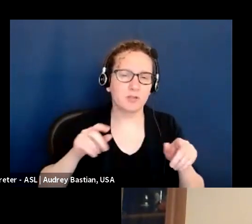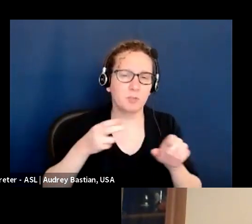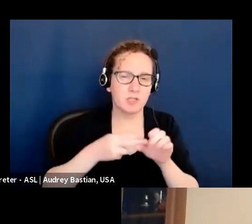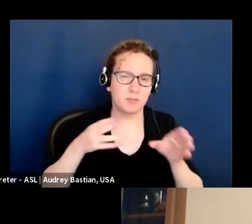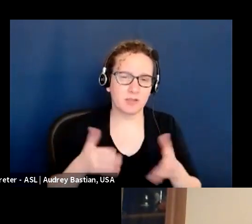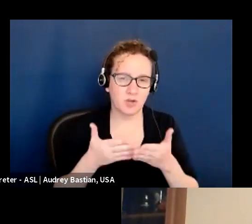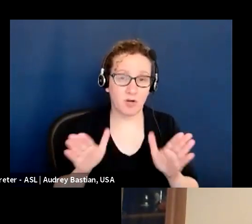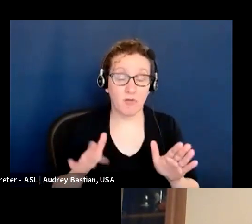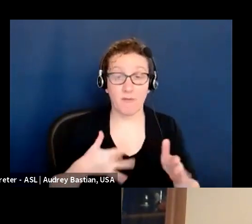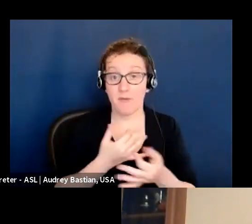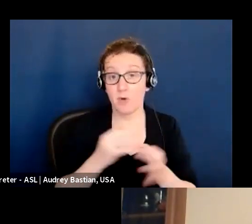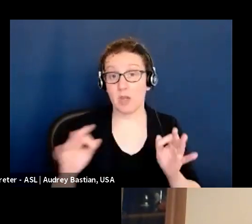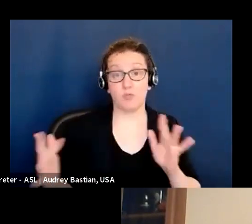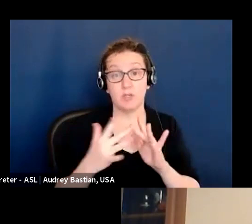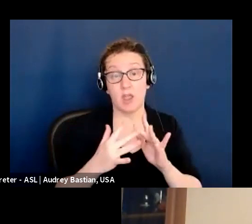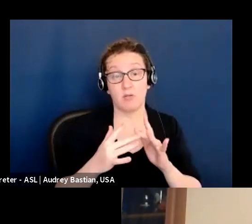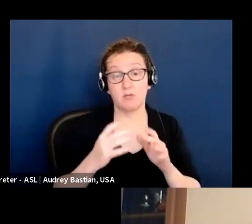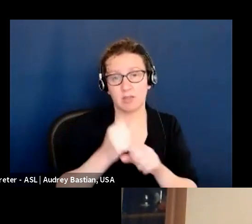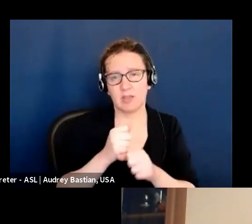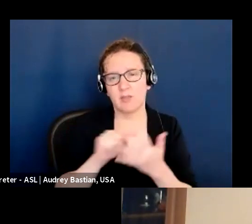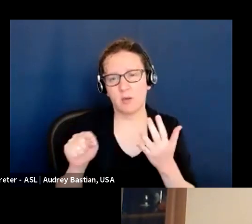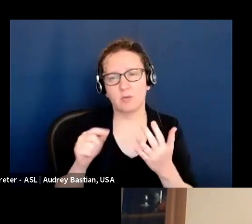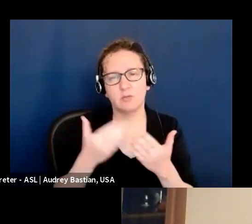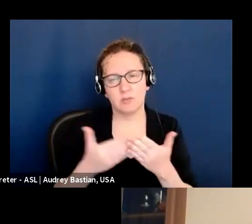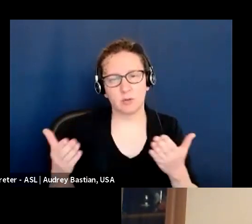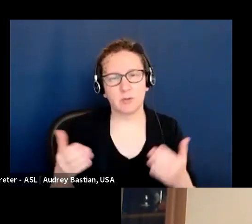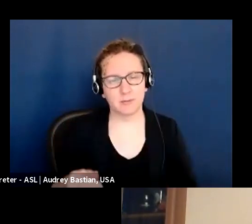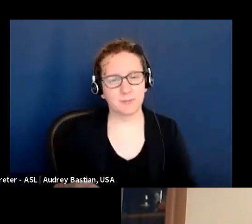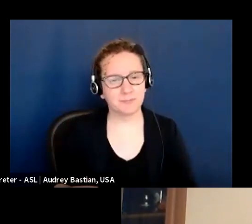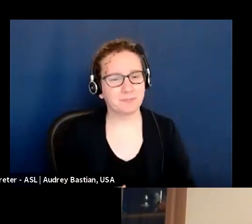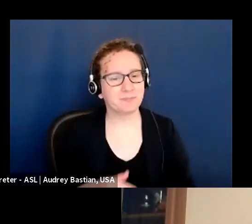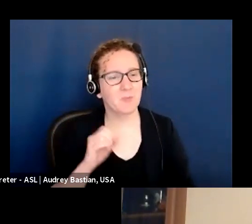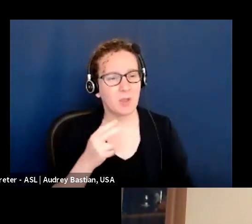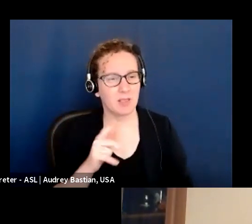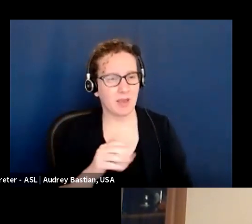get those resources from me. >> JOHILENY MERAN: Great, thank you. Another